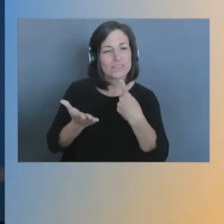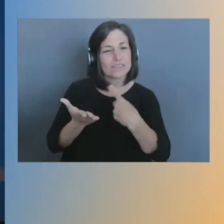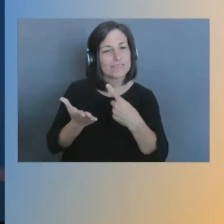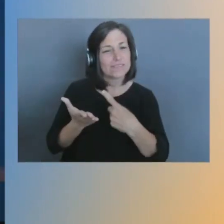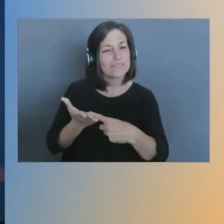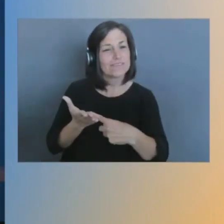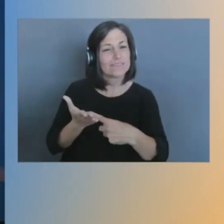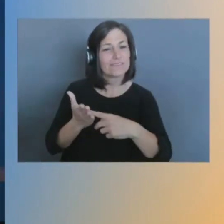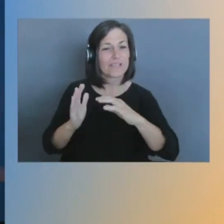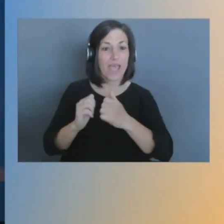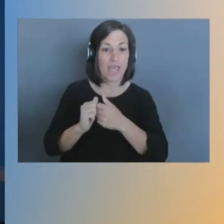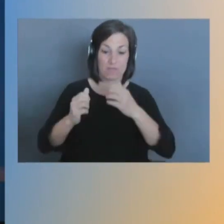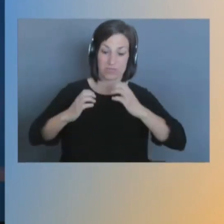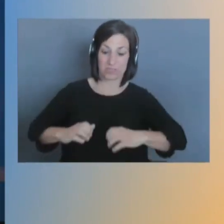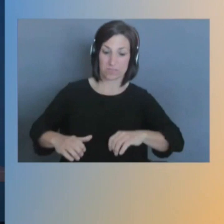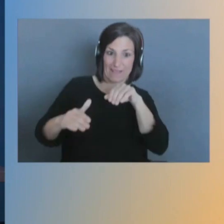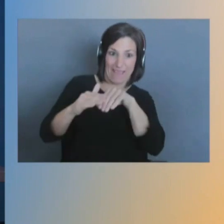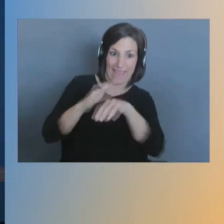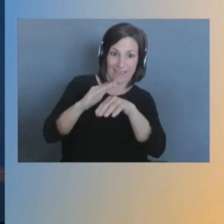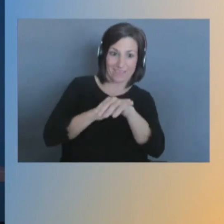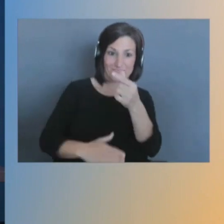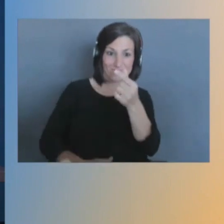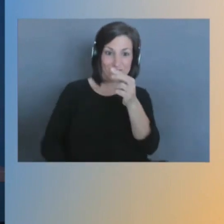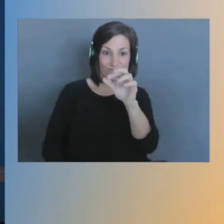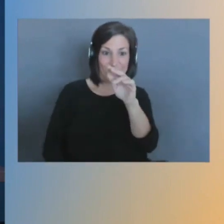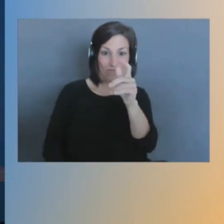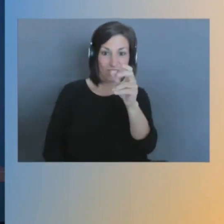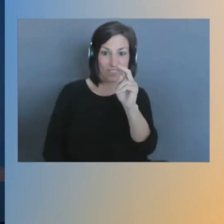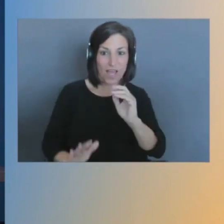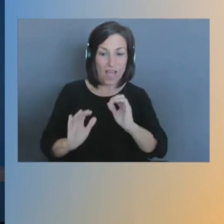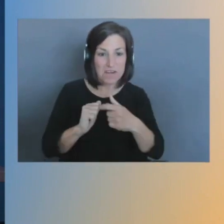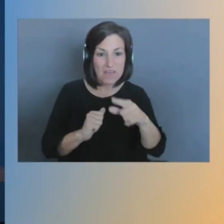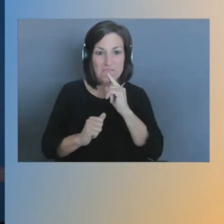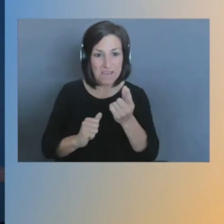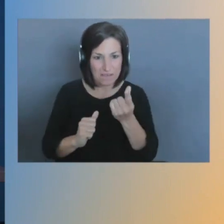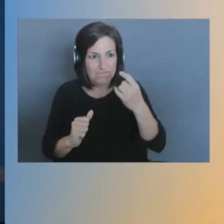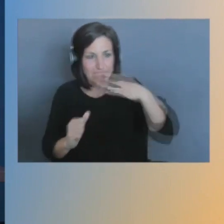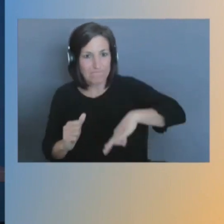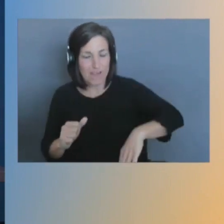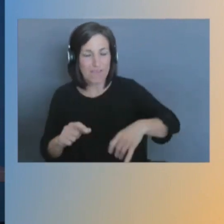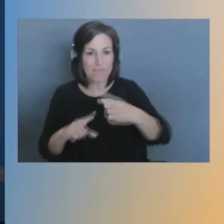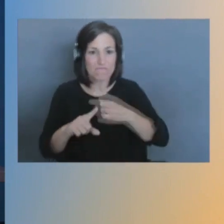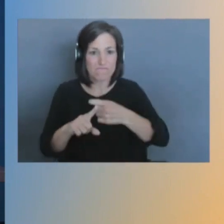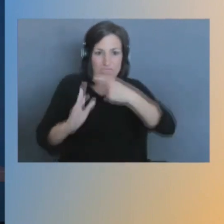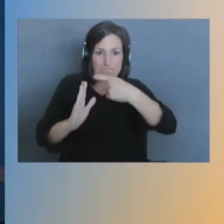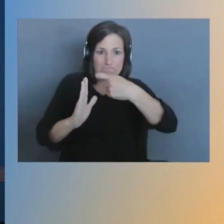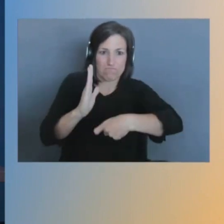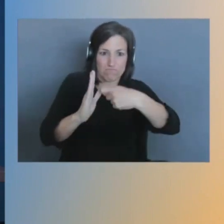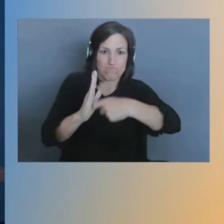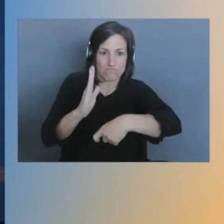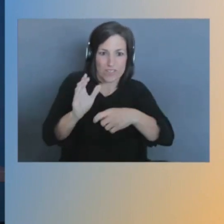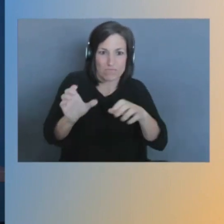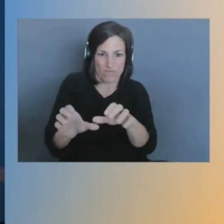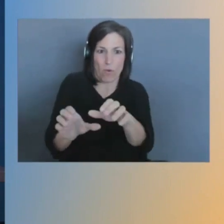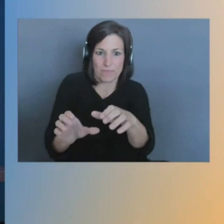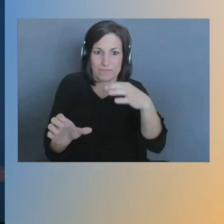and how can they reap the benefits of the price-performance benefits that Graviton offers? Yeah, it was great to hear from our leaders earlier